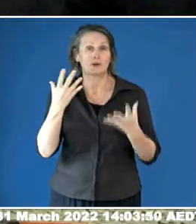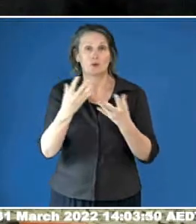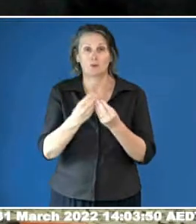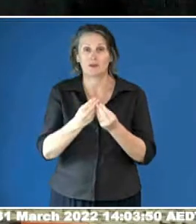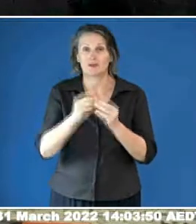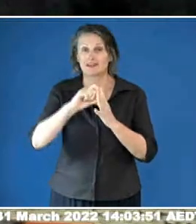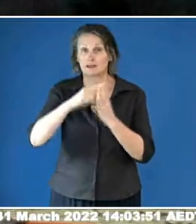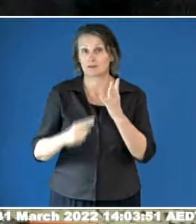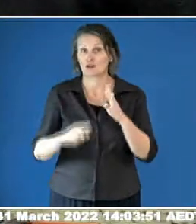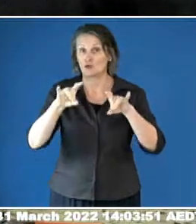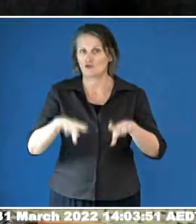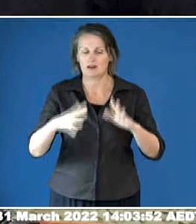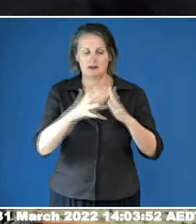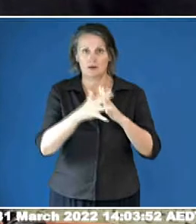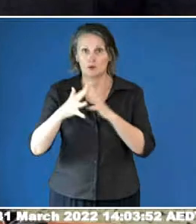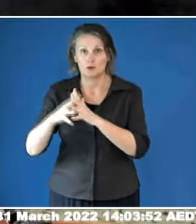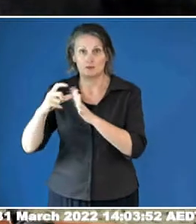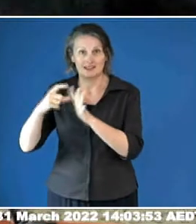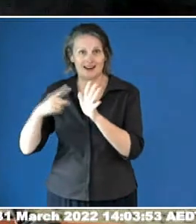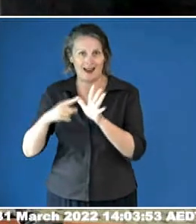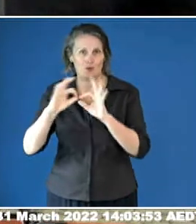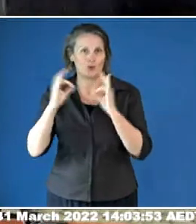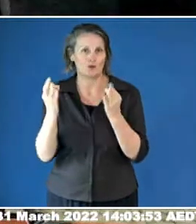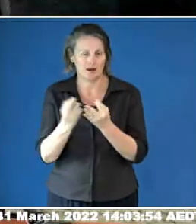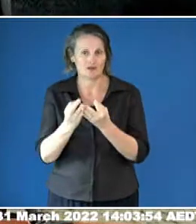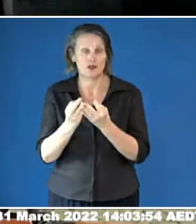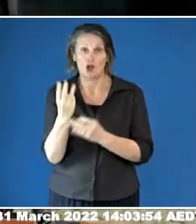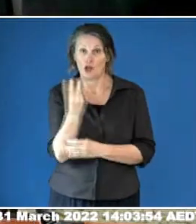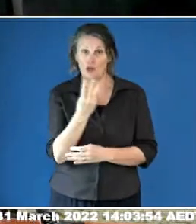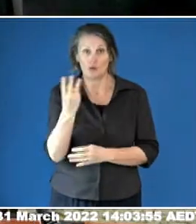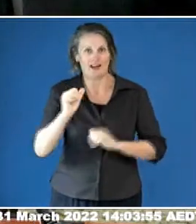Our panel members have given their affirmations, and I will briefly introduce